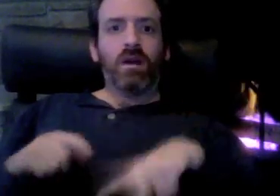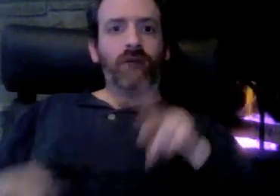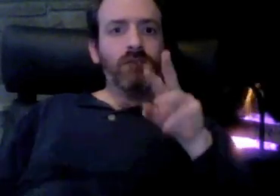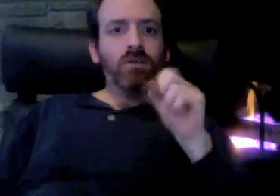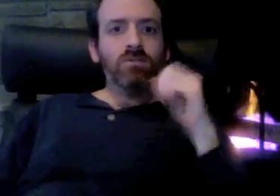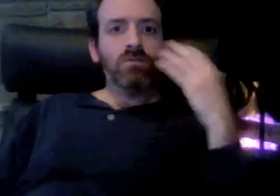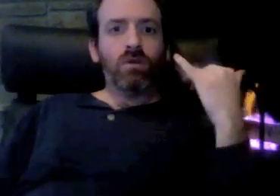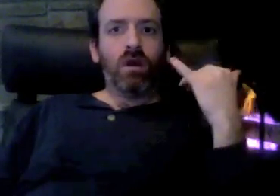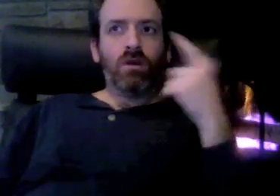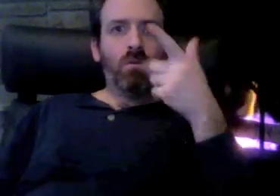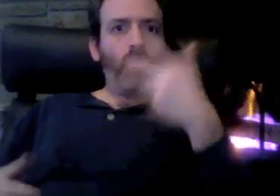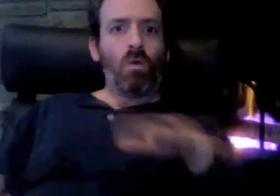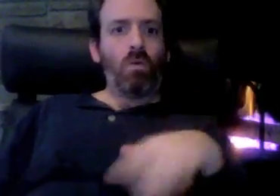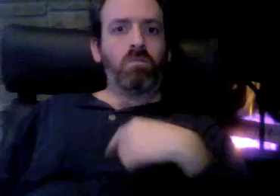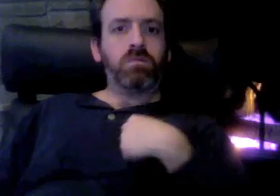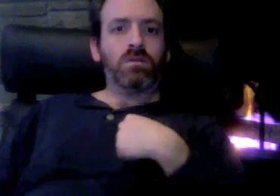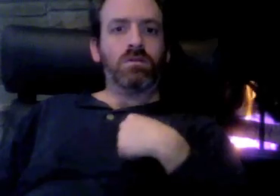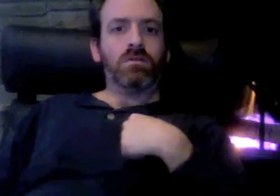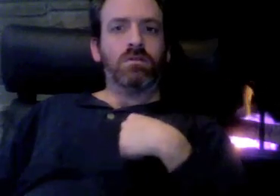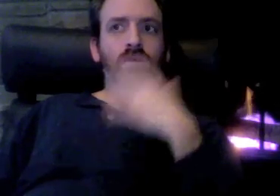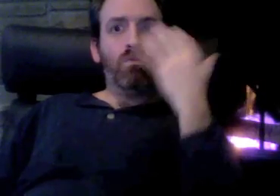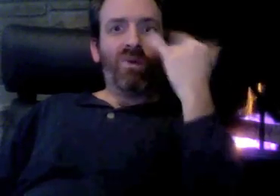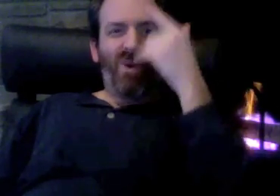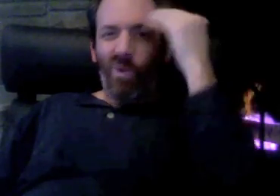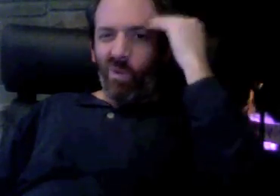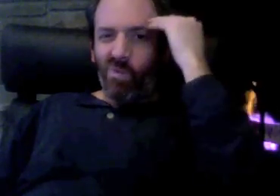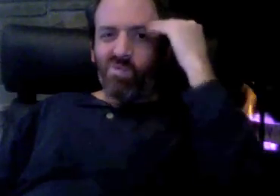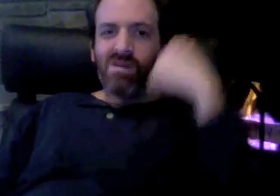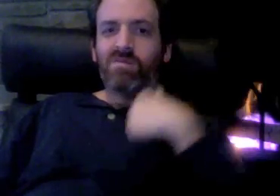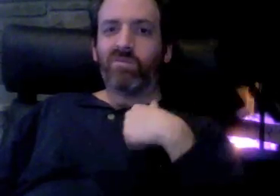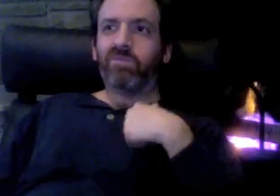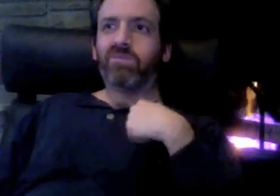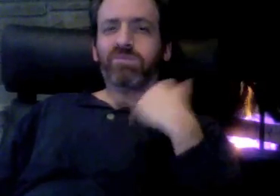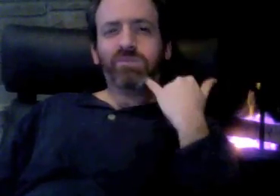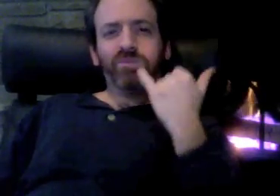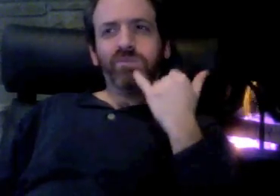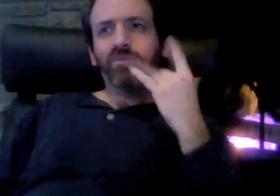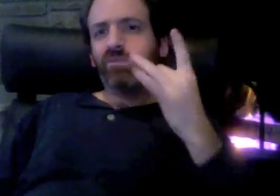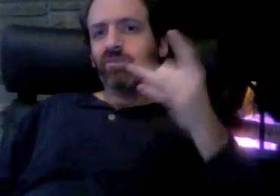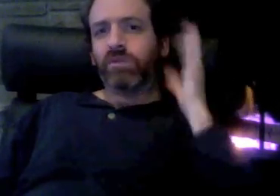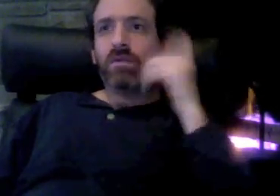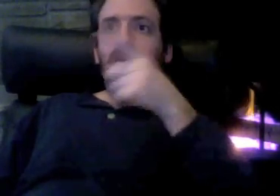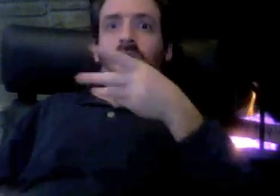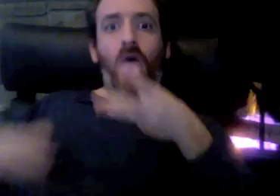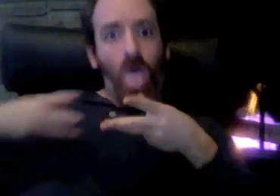They probably will avoid in having me as their enterprise consumer because they would spend too much on operational cost for my